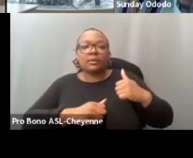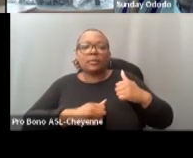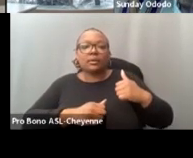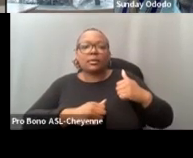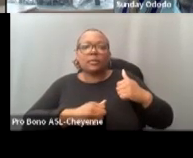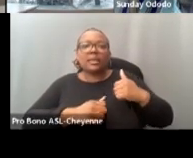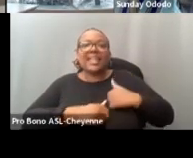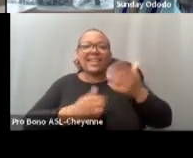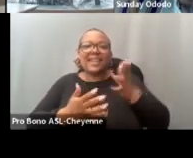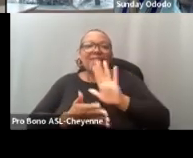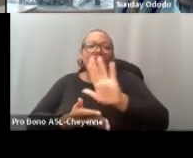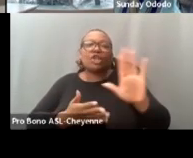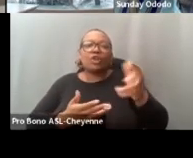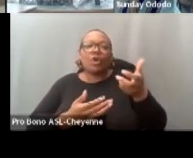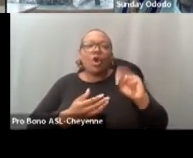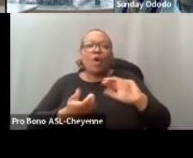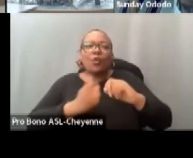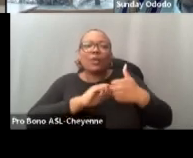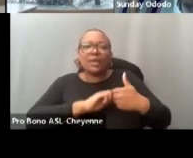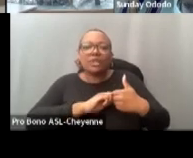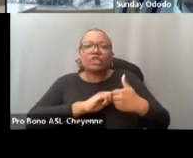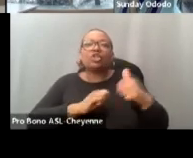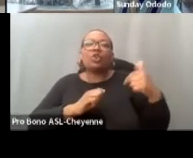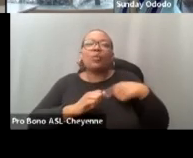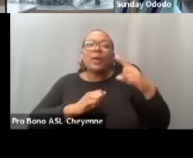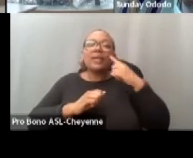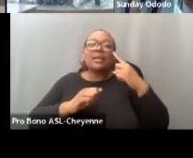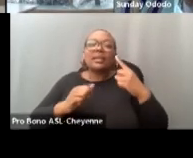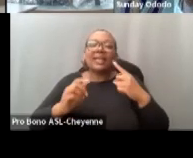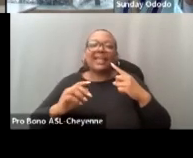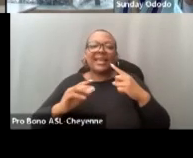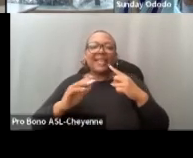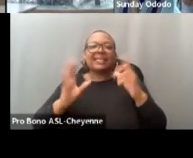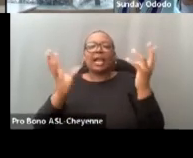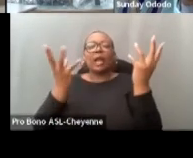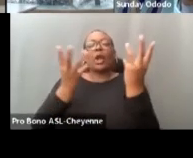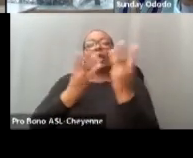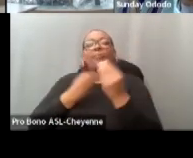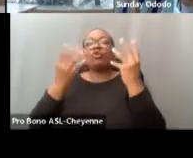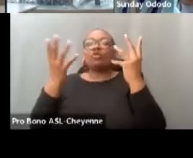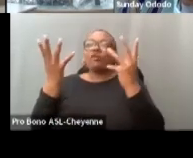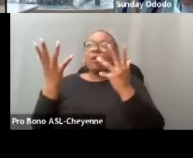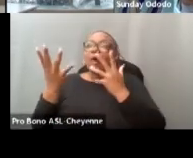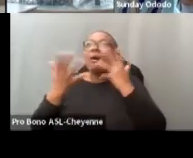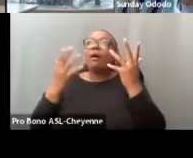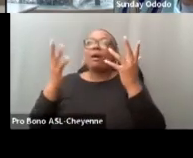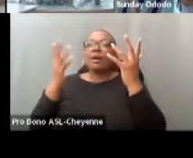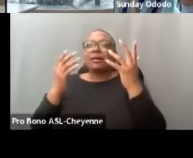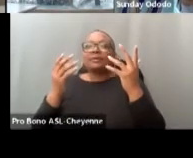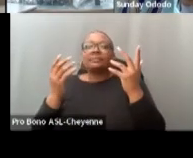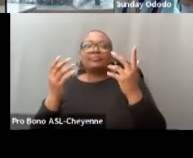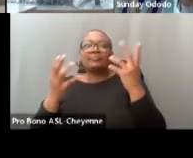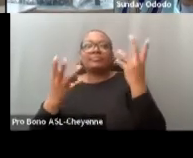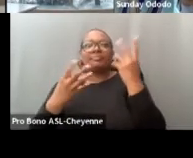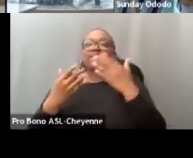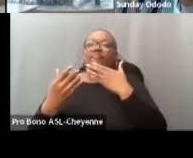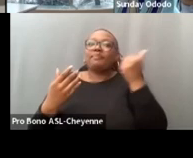With that, is painted as a very beautiful, romanticized idea of life, until you get here, and you're like,